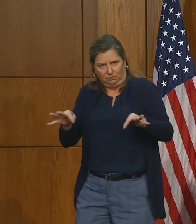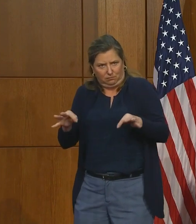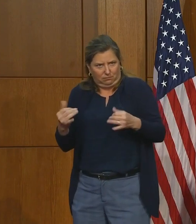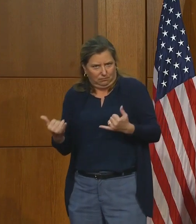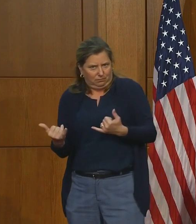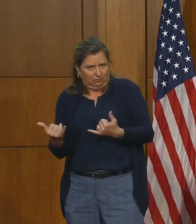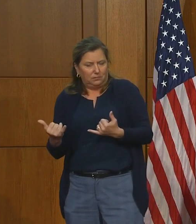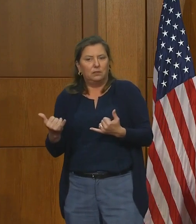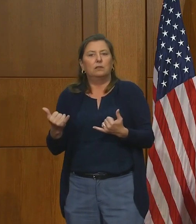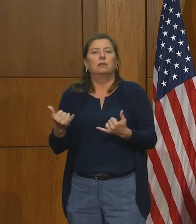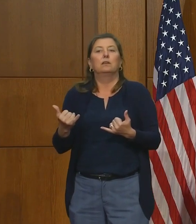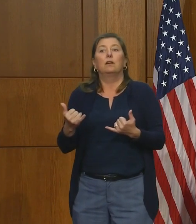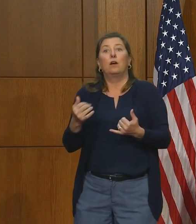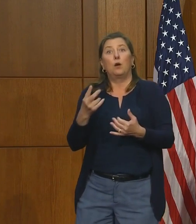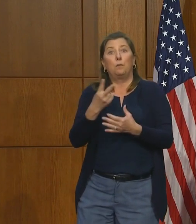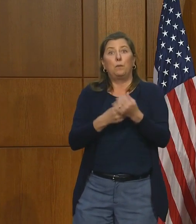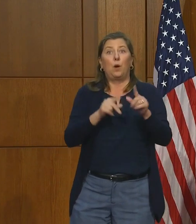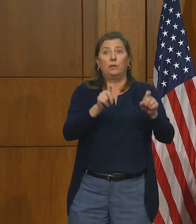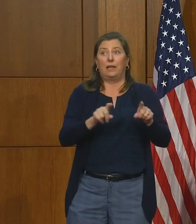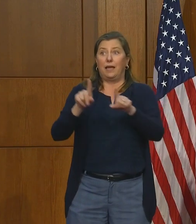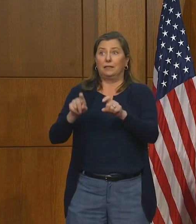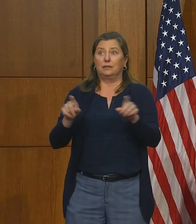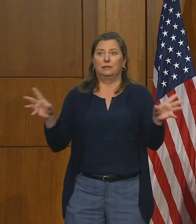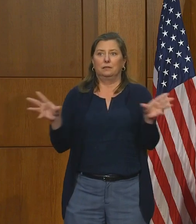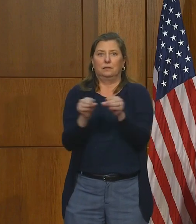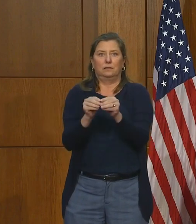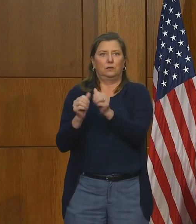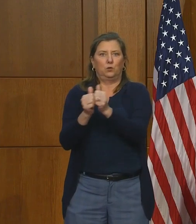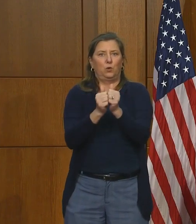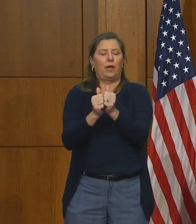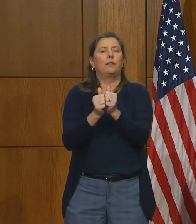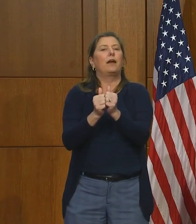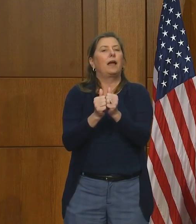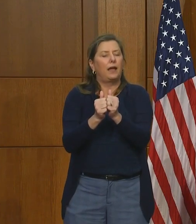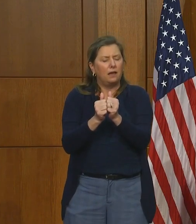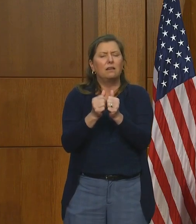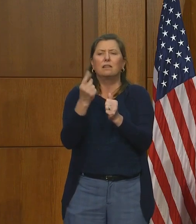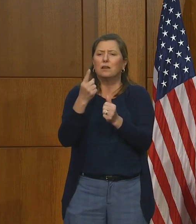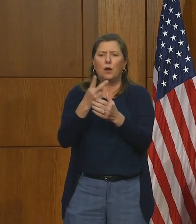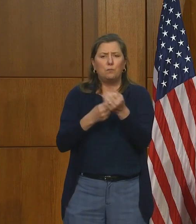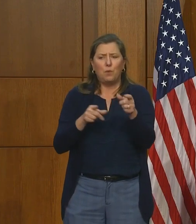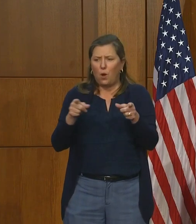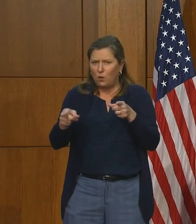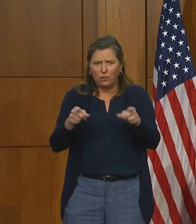MONEY. OF THAT THE TEST AS I EXPO EARLIER COMMENTS WERE AT